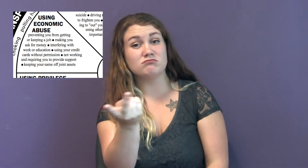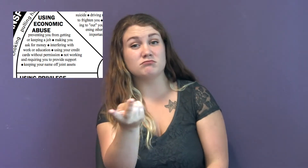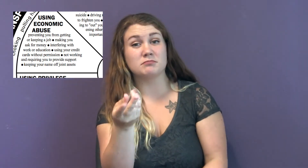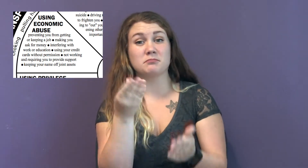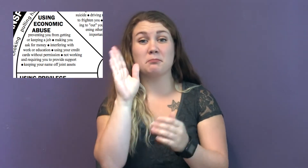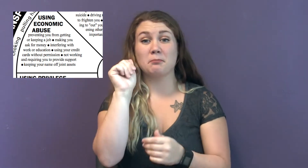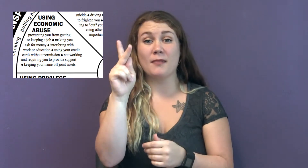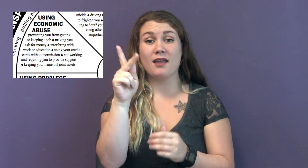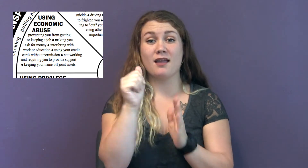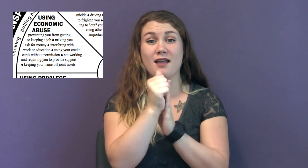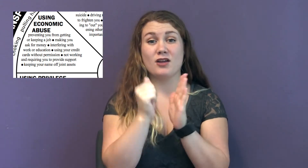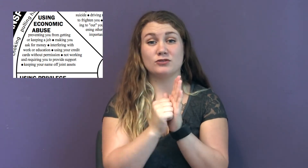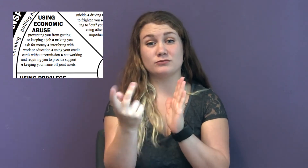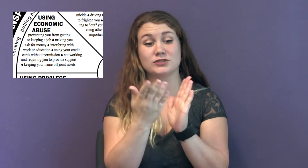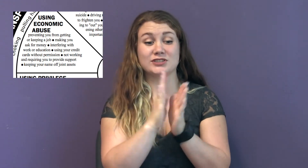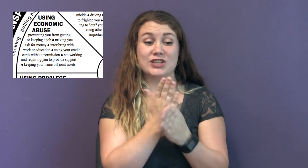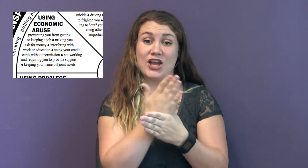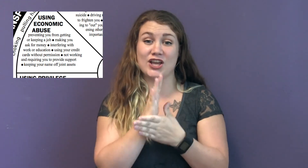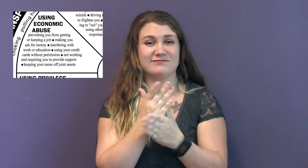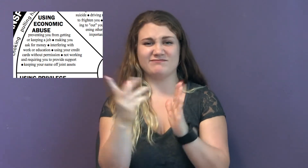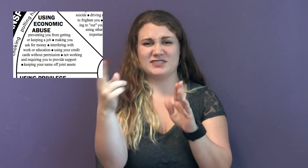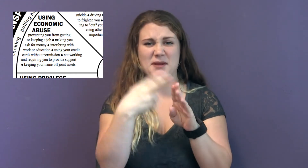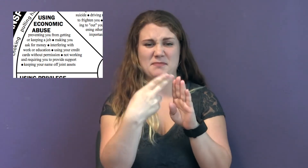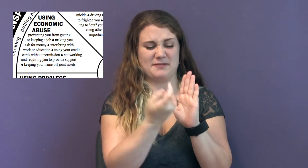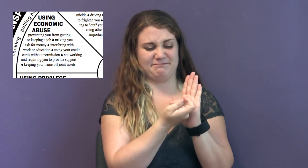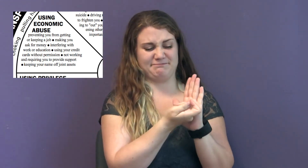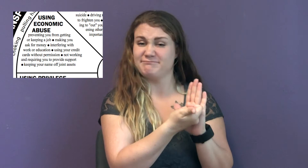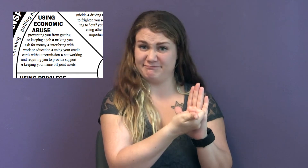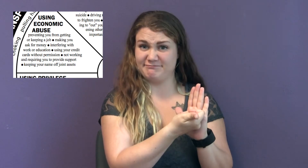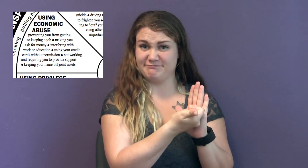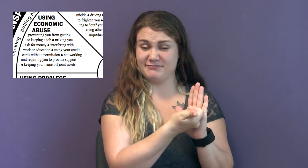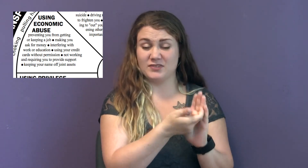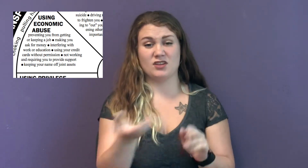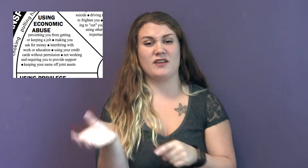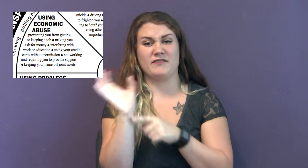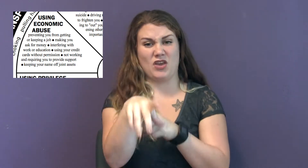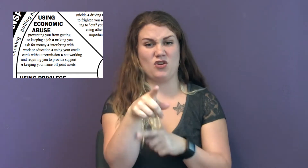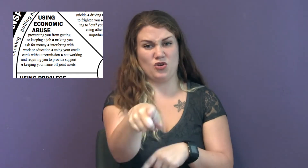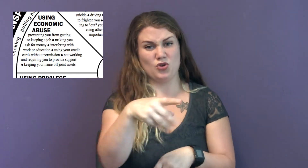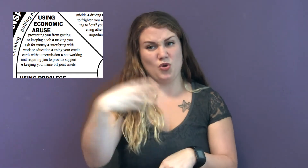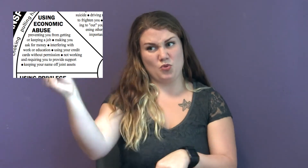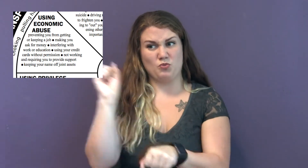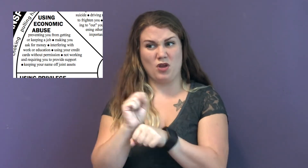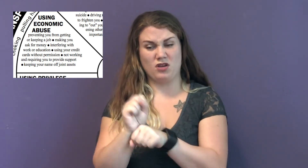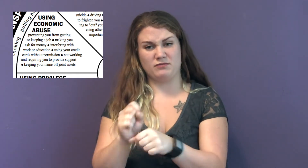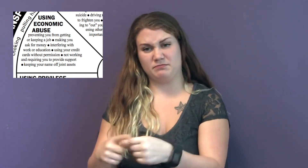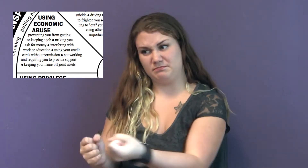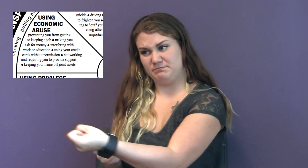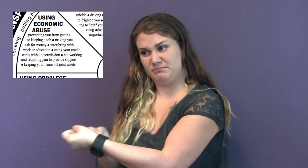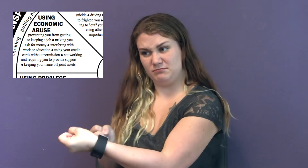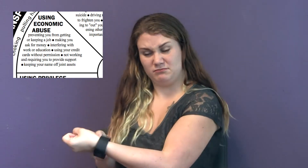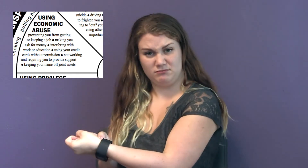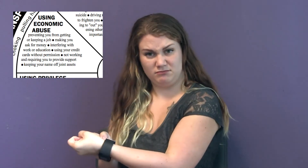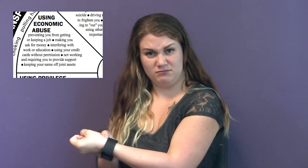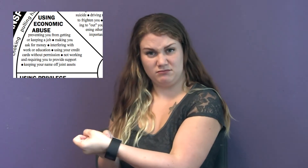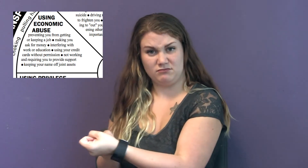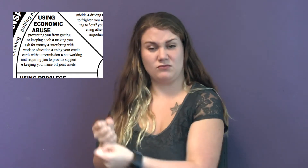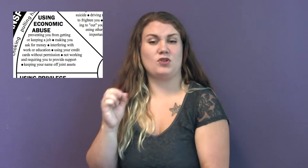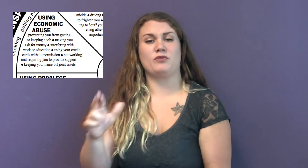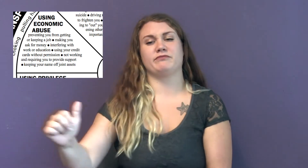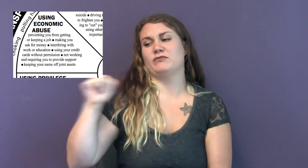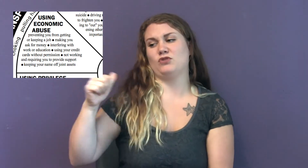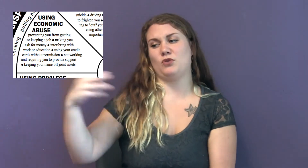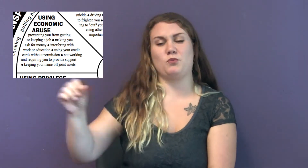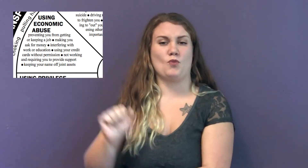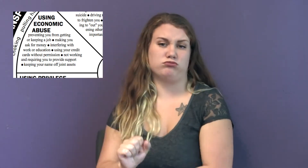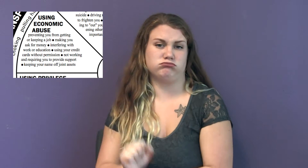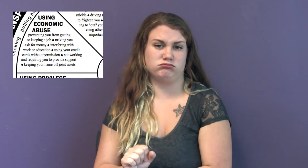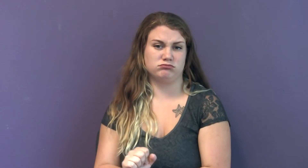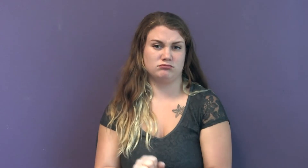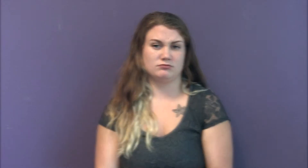keeps your name off joint assets, or refuses to work, forcing you to provide support.